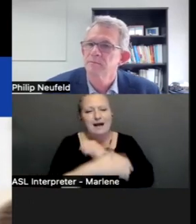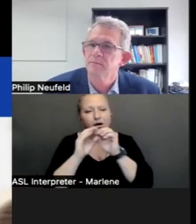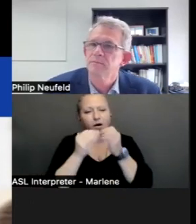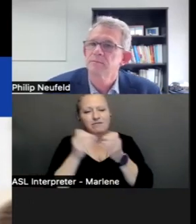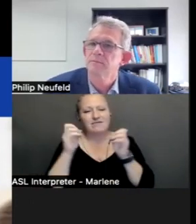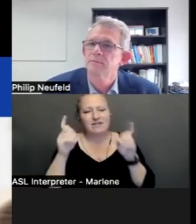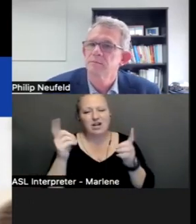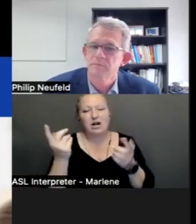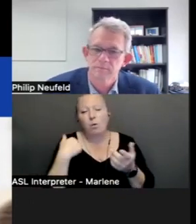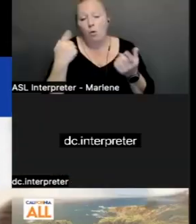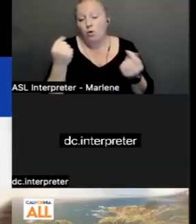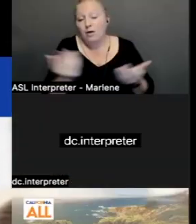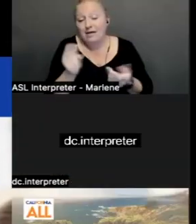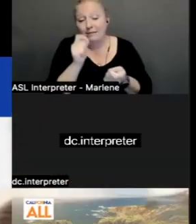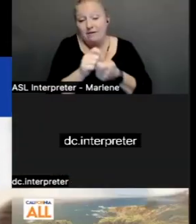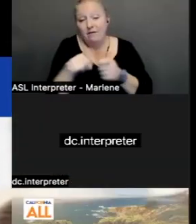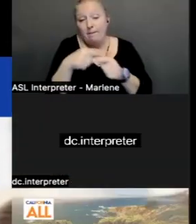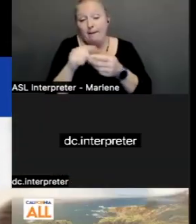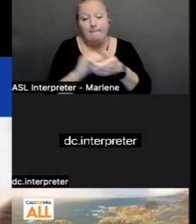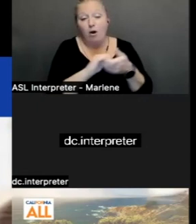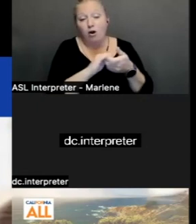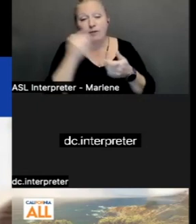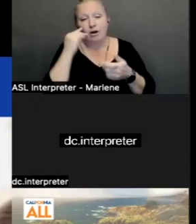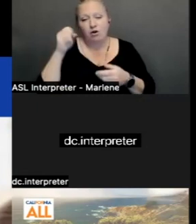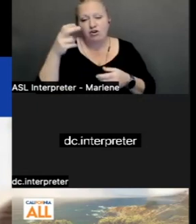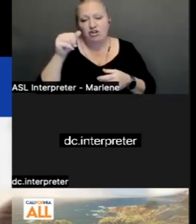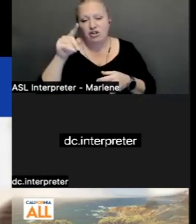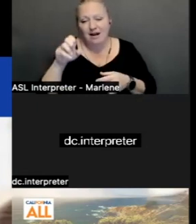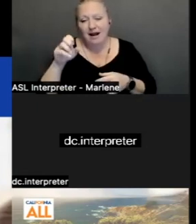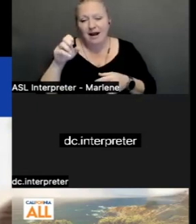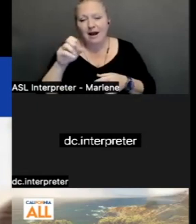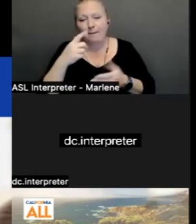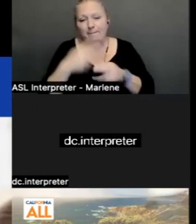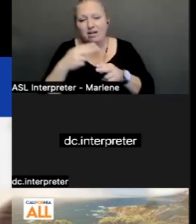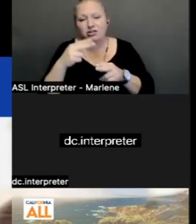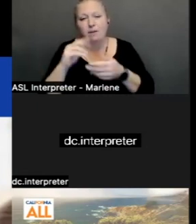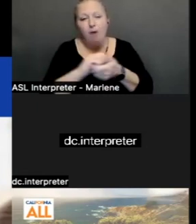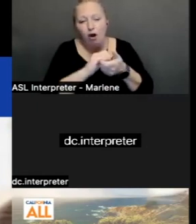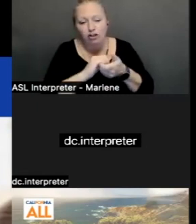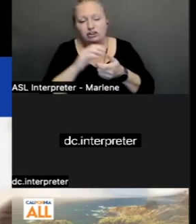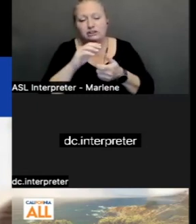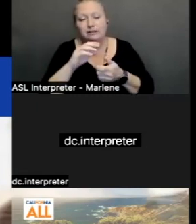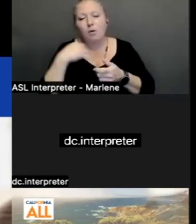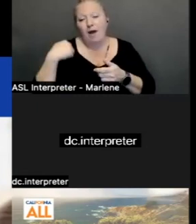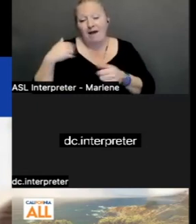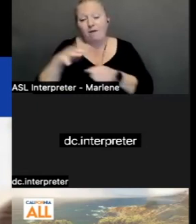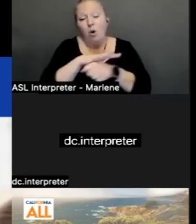here specifically related to partnerships and I know Sade really mentioned the importance of partnerships and local partnerships. We have a local Internet service provider